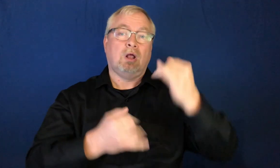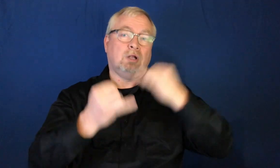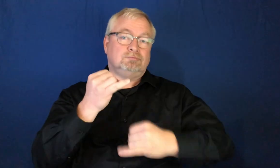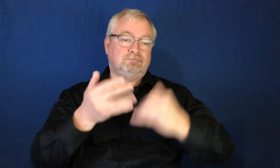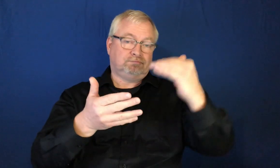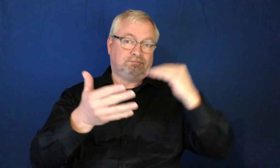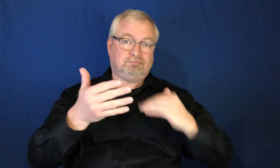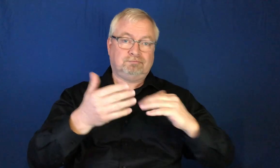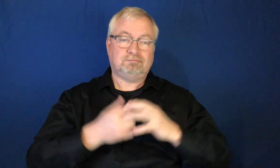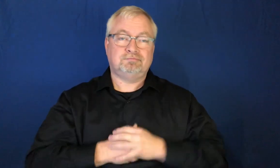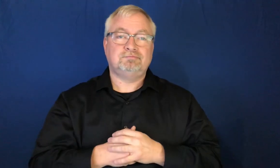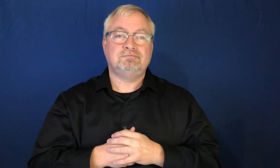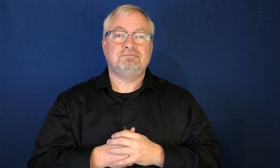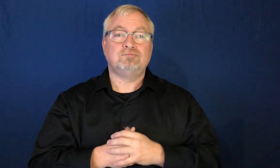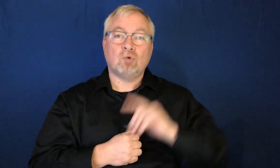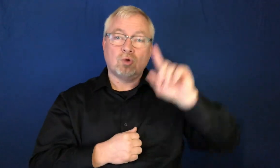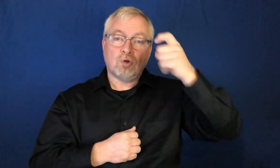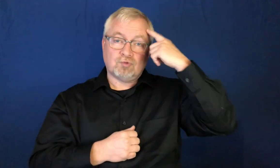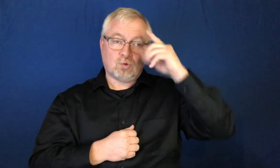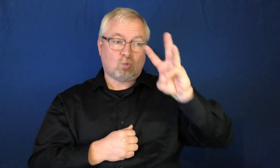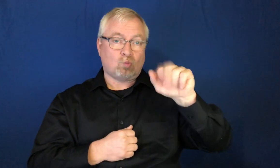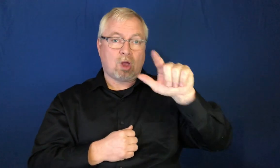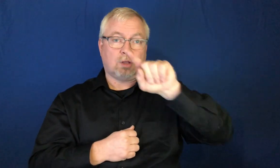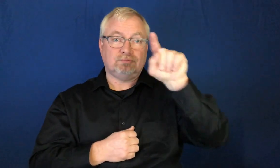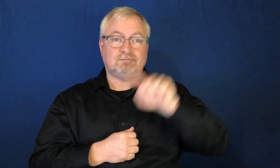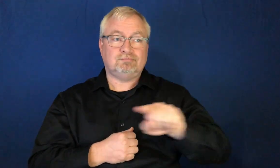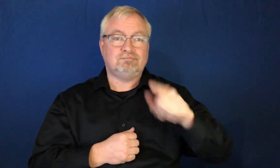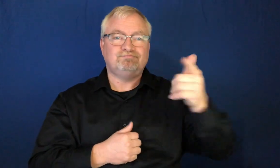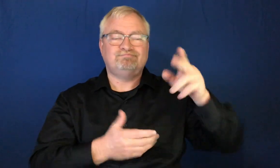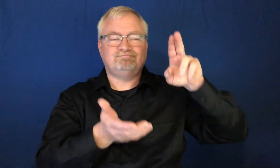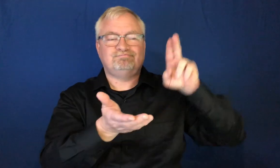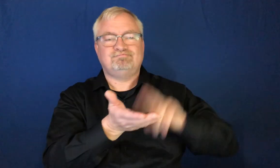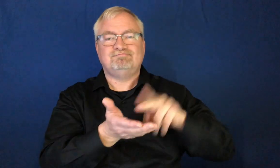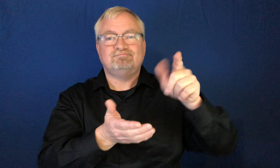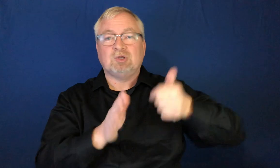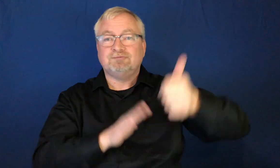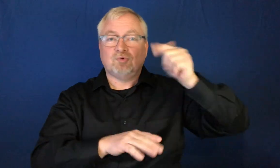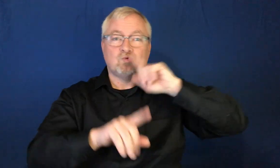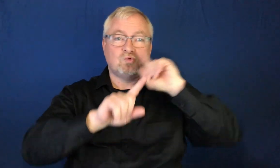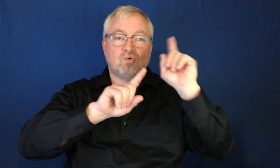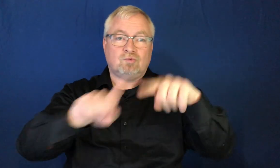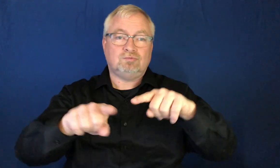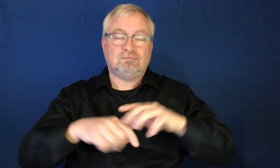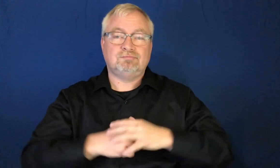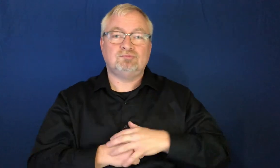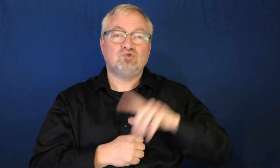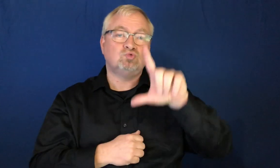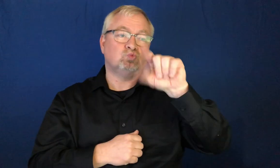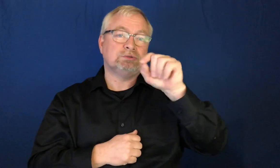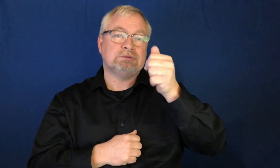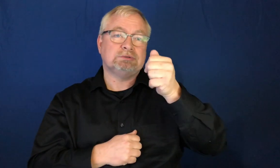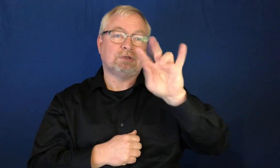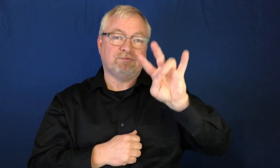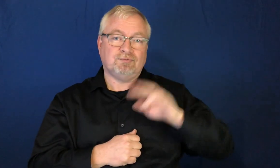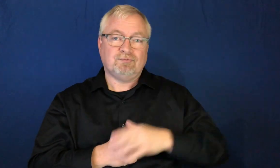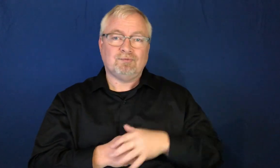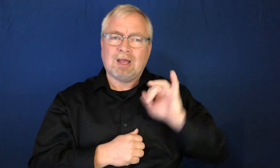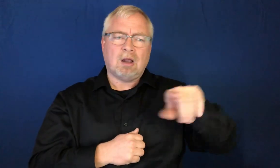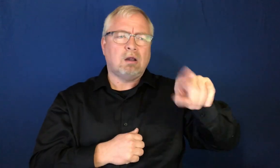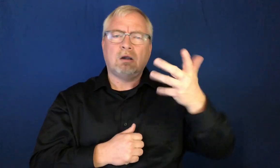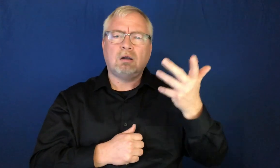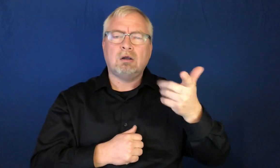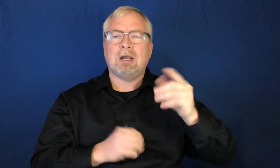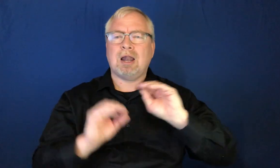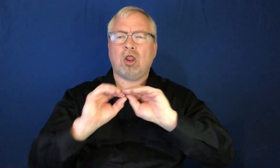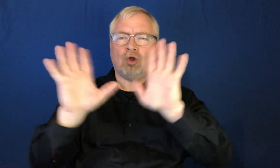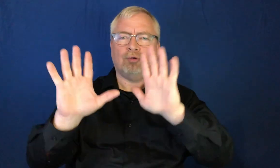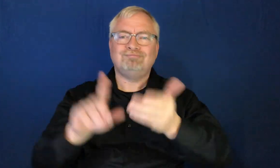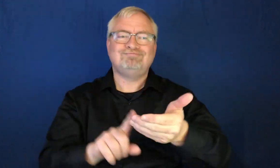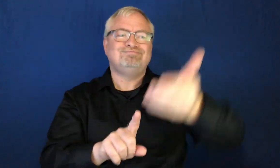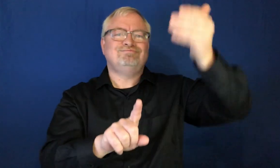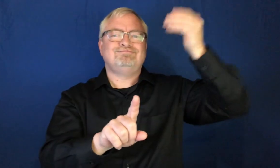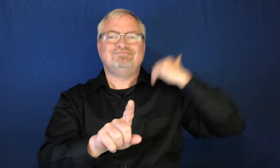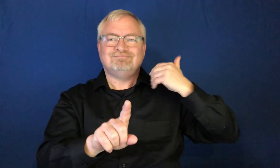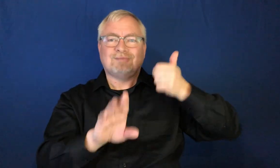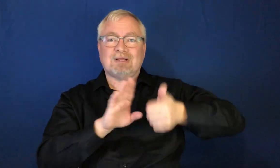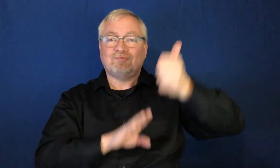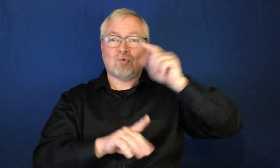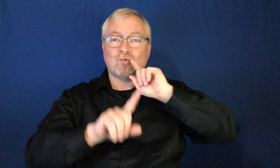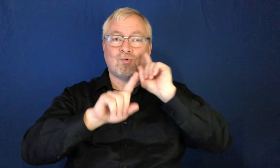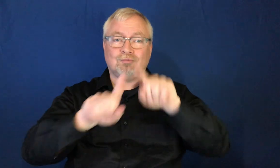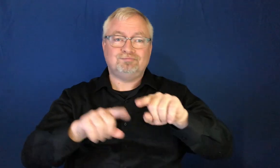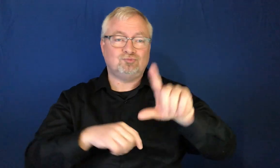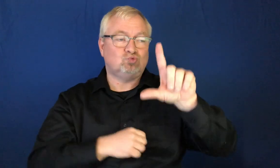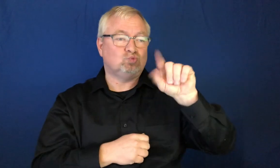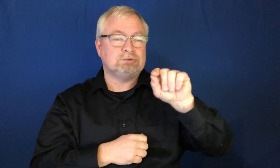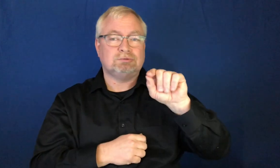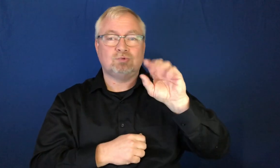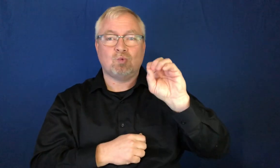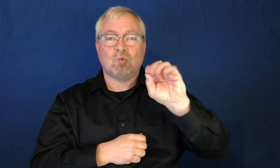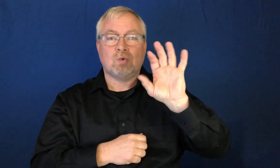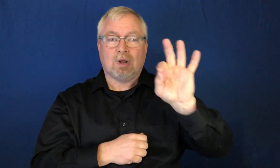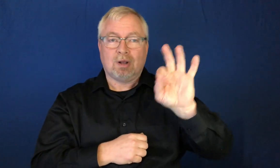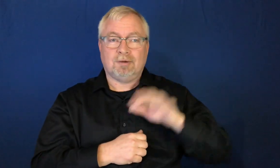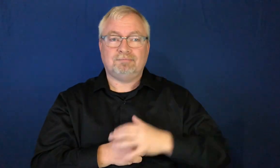Lastly, Governor Walz signed Executive Order 20-17 to clarify that Executive Order 20-09,